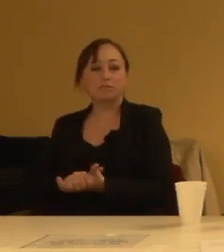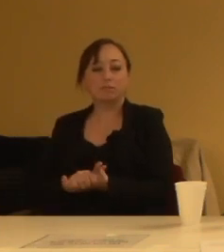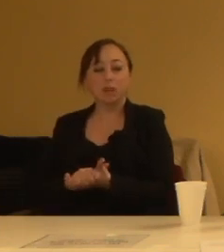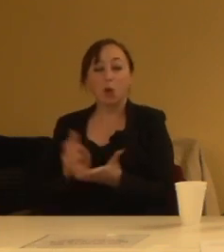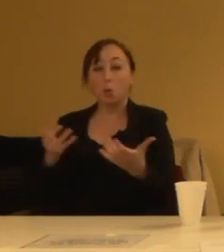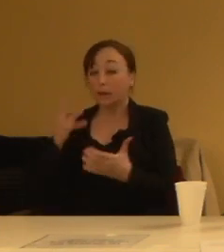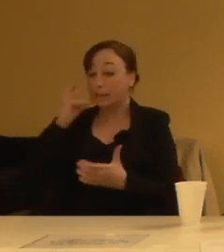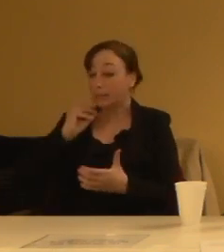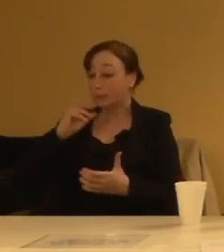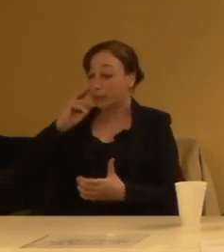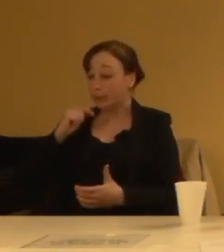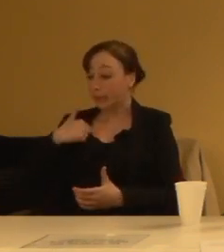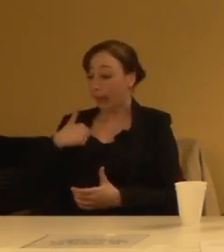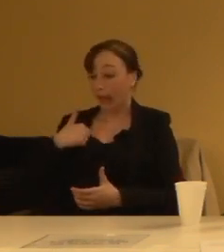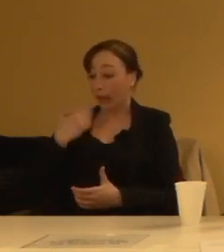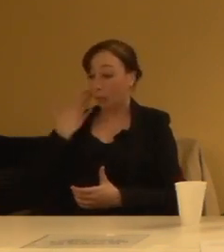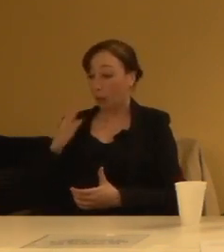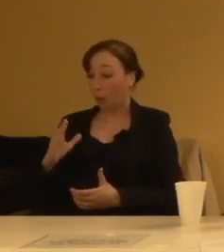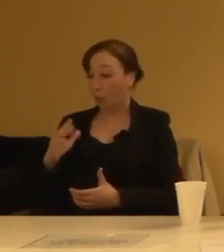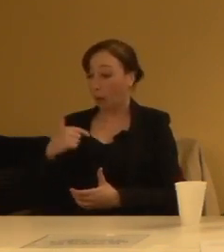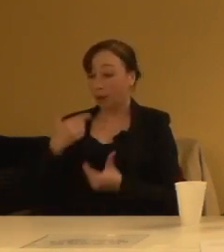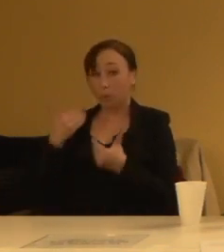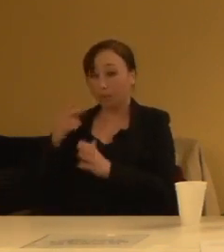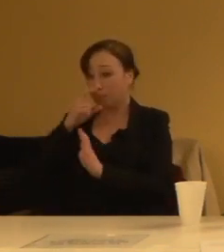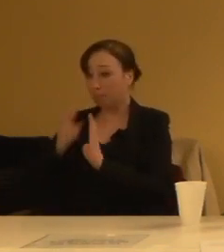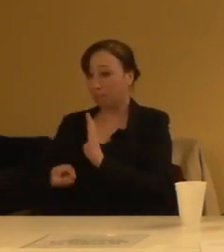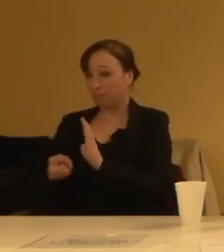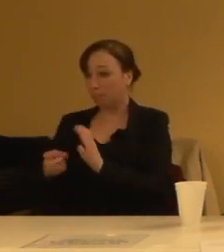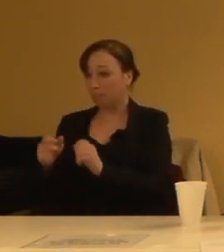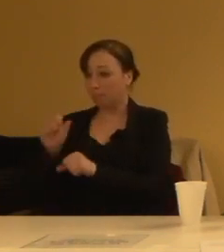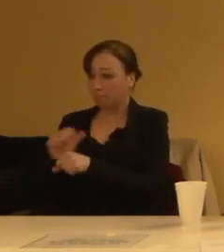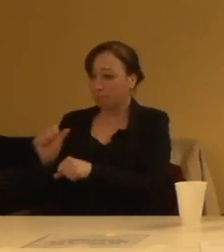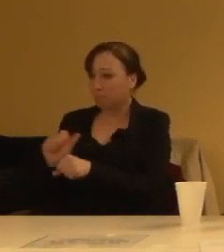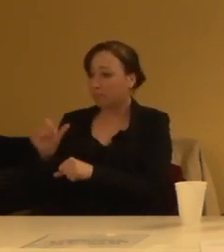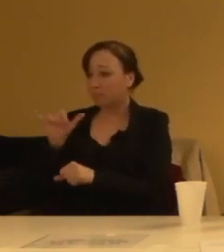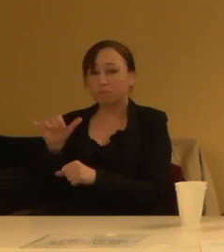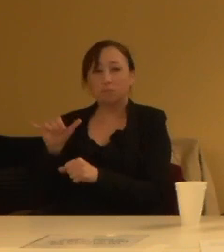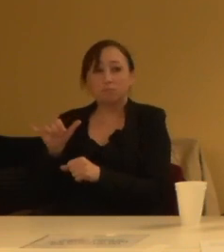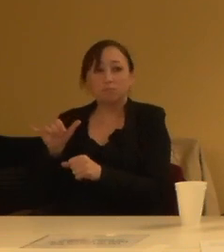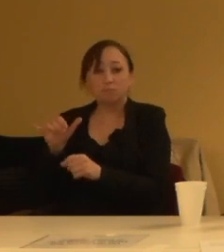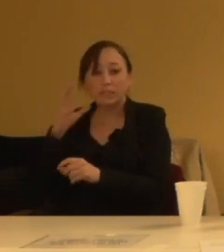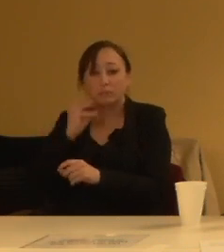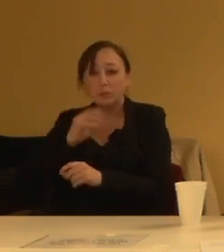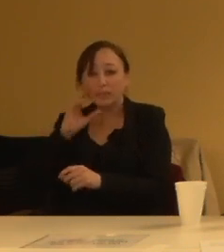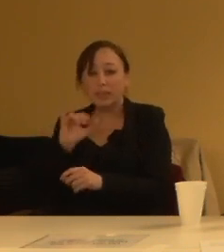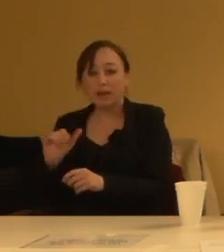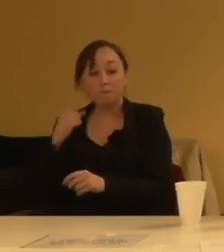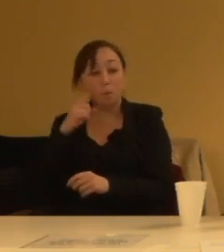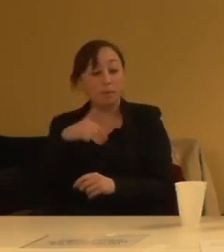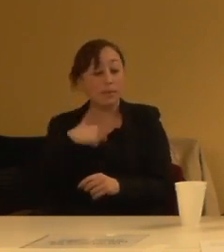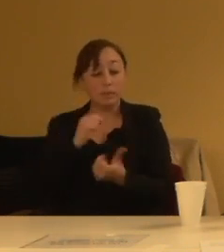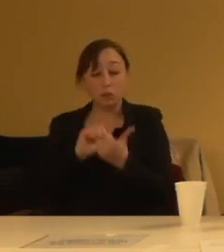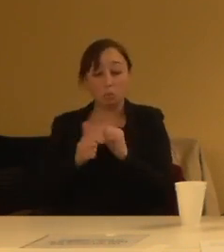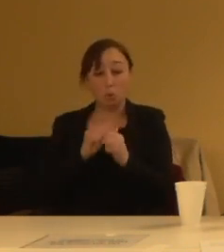I'm gonna go make myself do it. Like, you know, for me it's like going to sporting events, I feel massively uncomfortable, but sometimes I just,